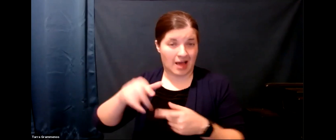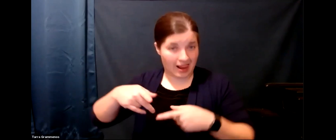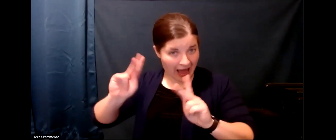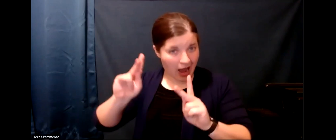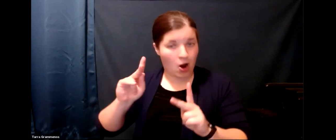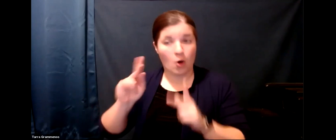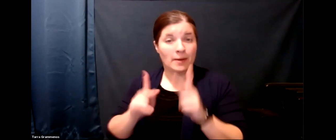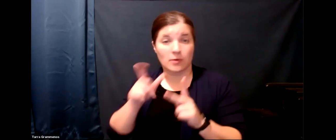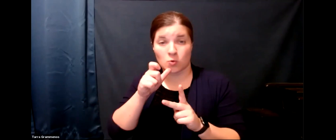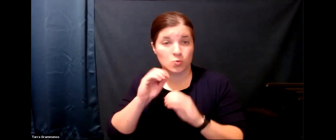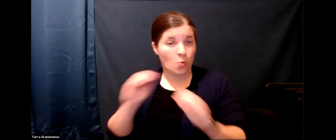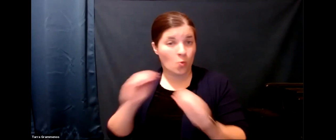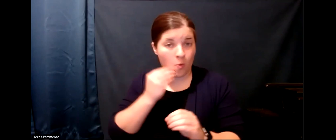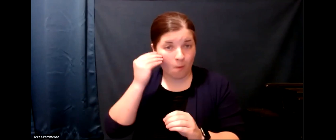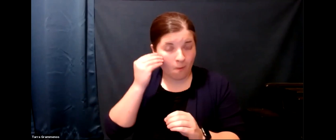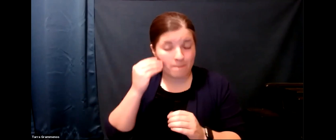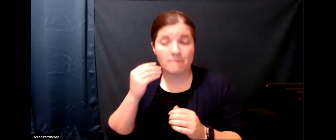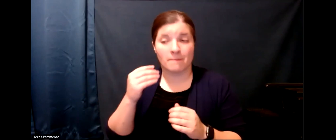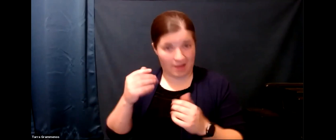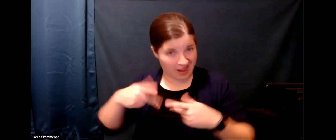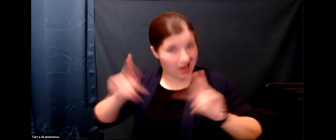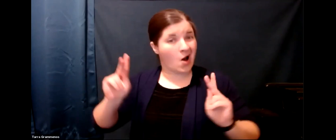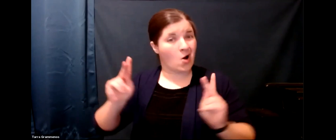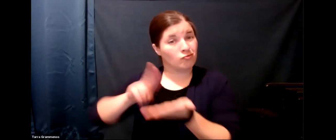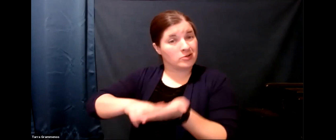register and to vote.